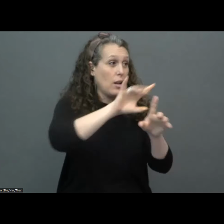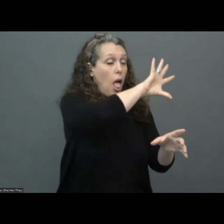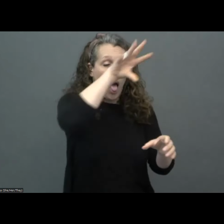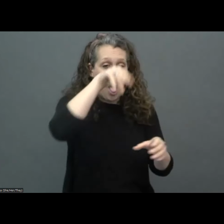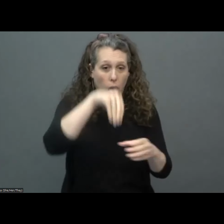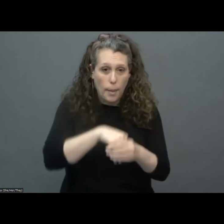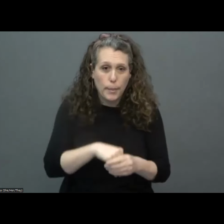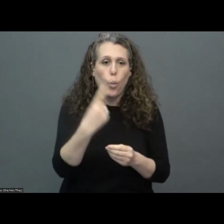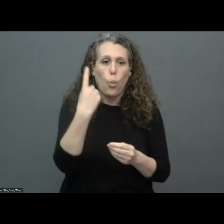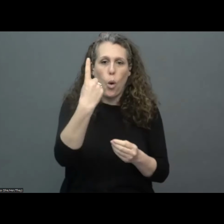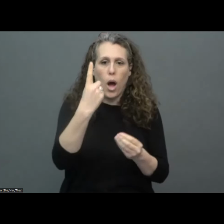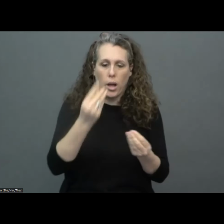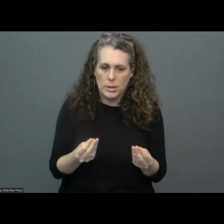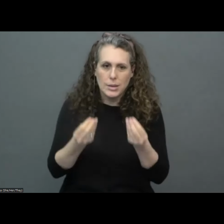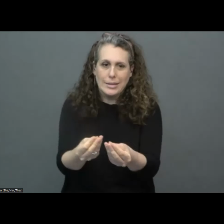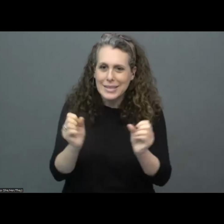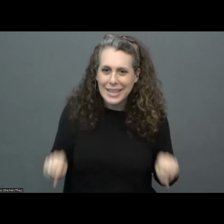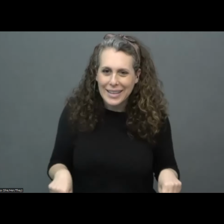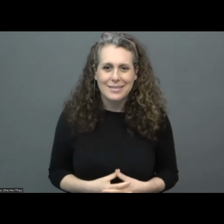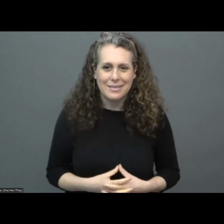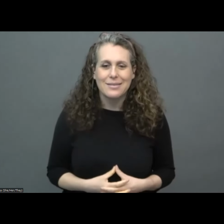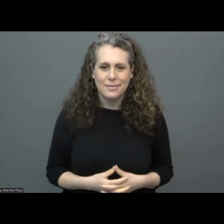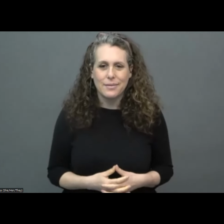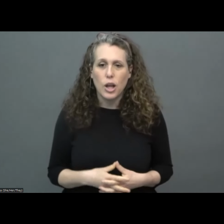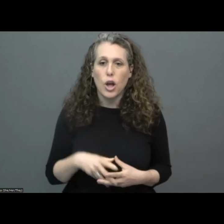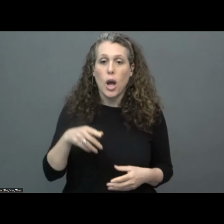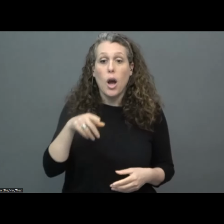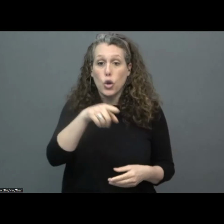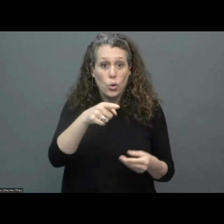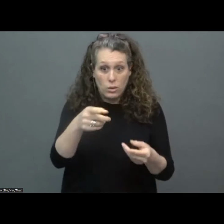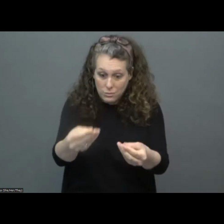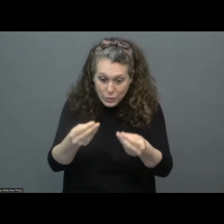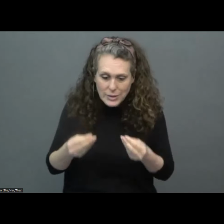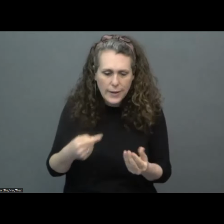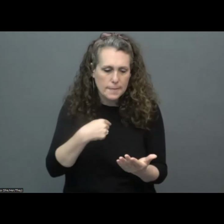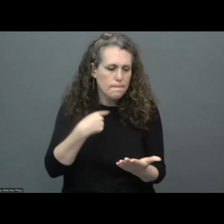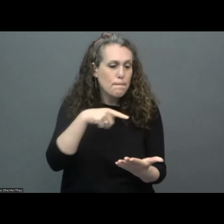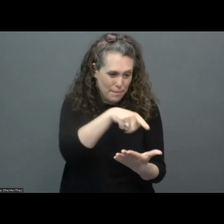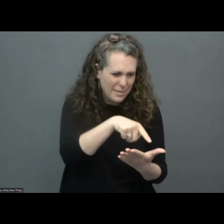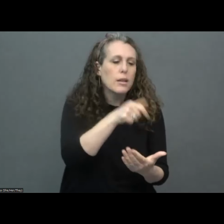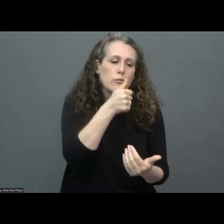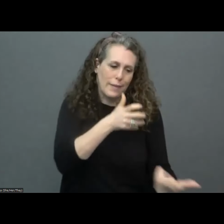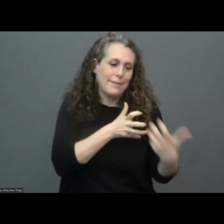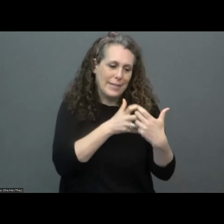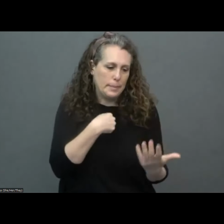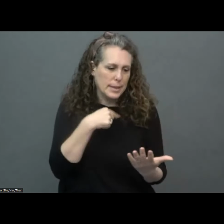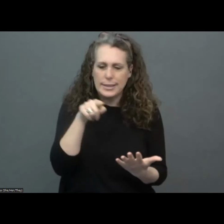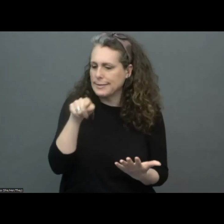And use them, I say, as they see fit. I think there is an important effort of